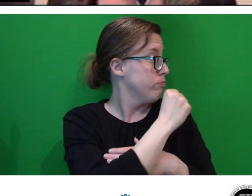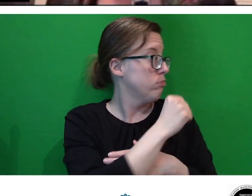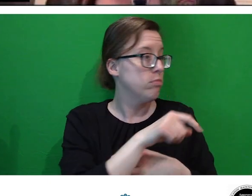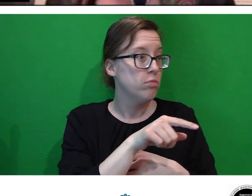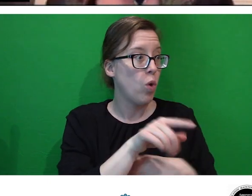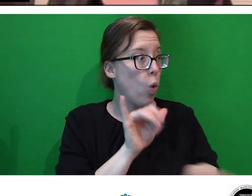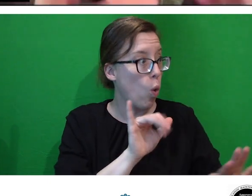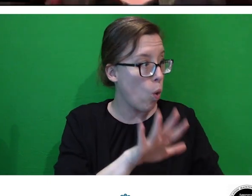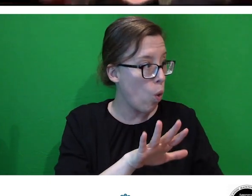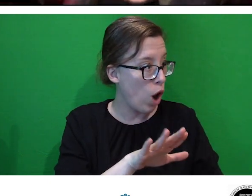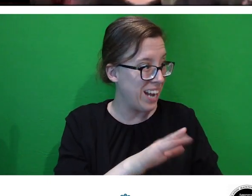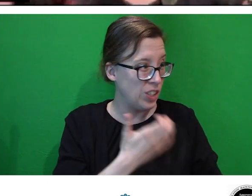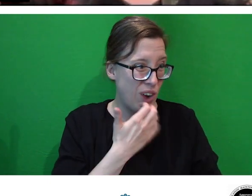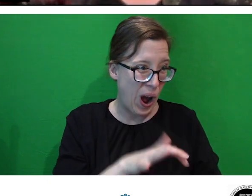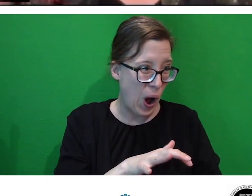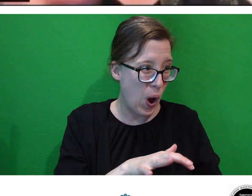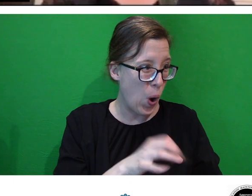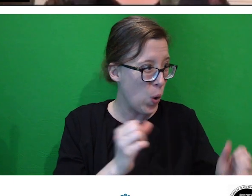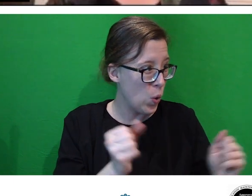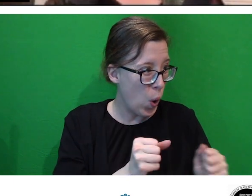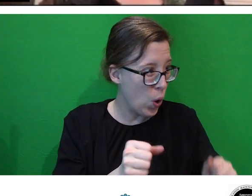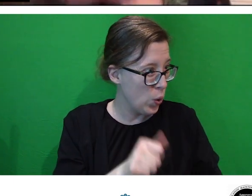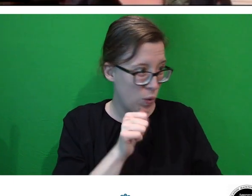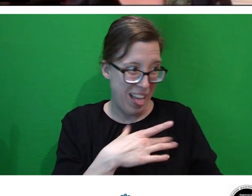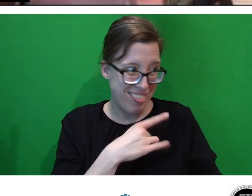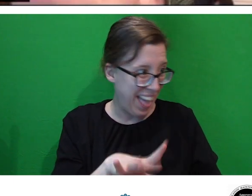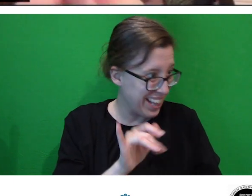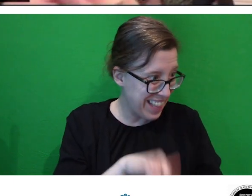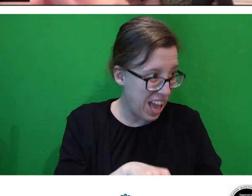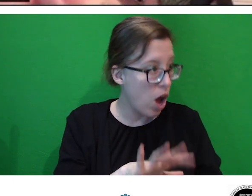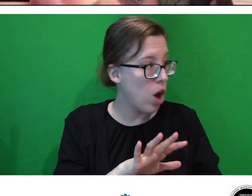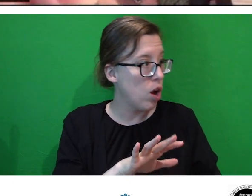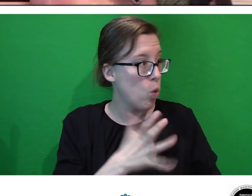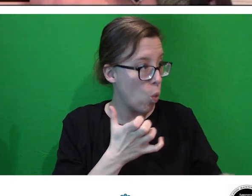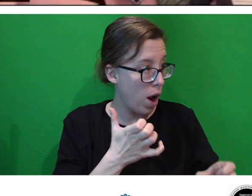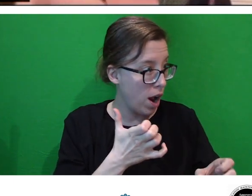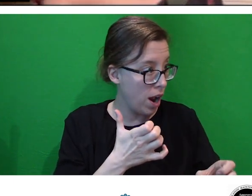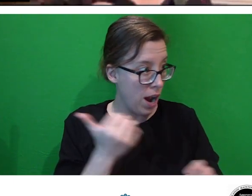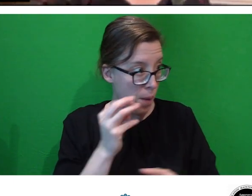No, I'm going to show respect to the kiddo and I'm going to give her a bite so that when she does